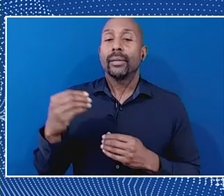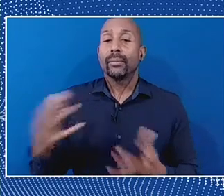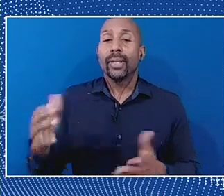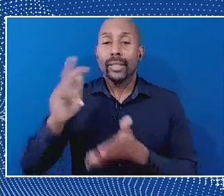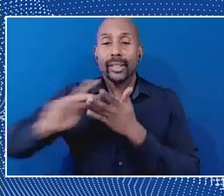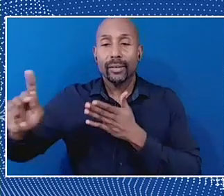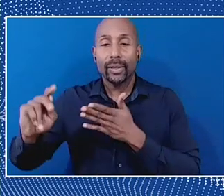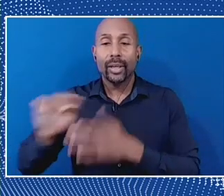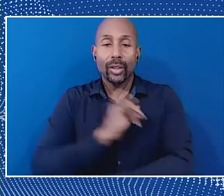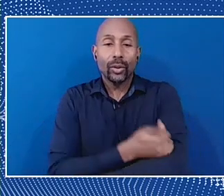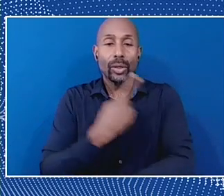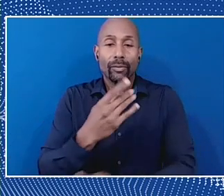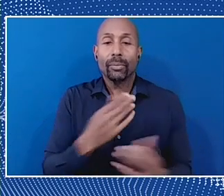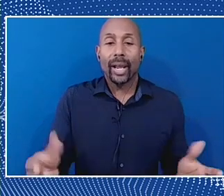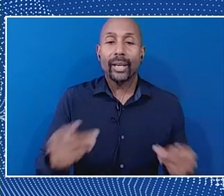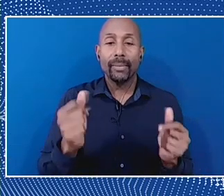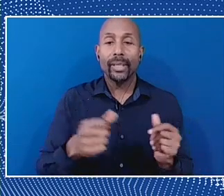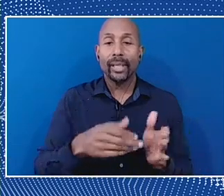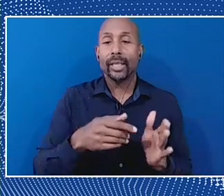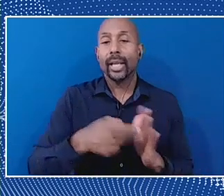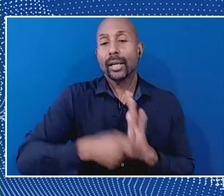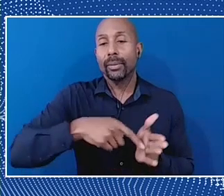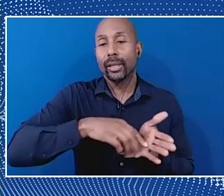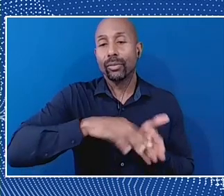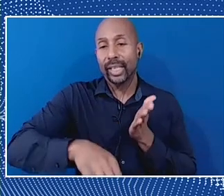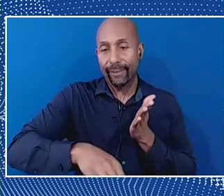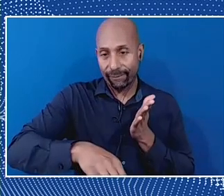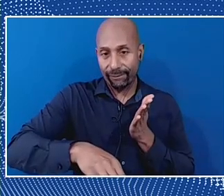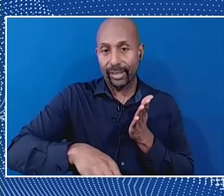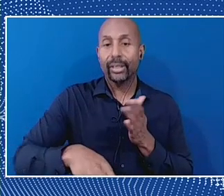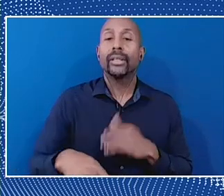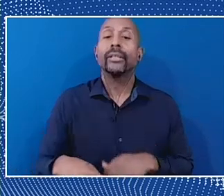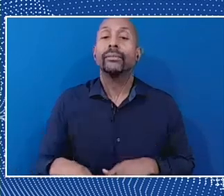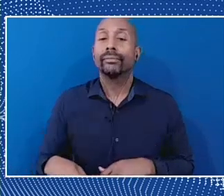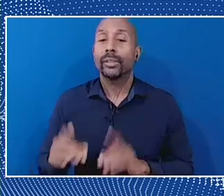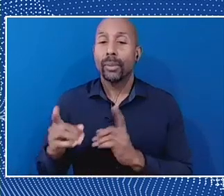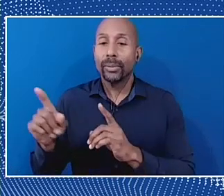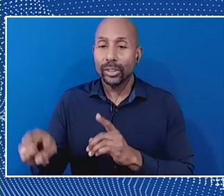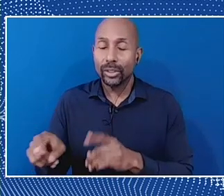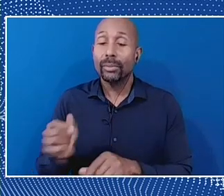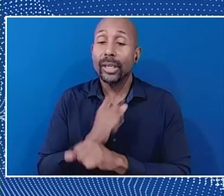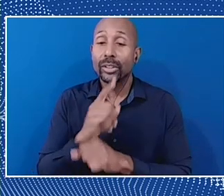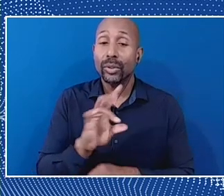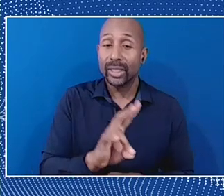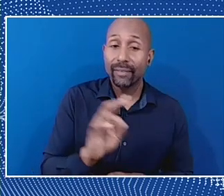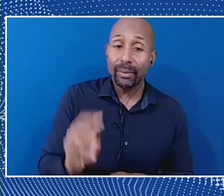advantage of the administration's Fresh Start initiative, are automatically included in this critical relief.